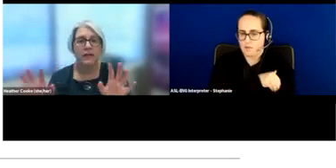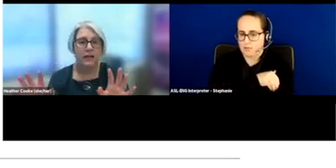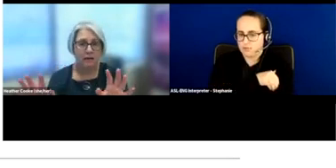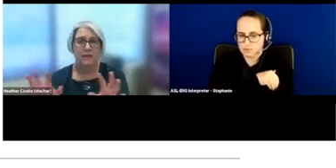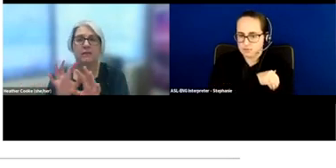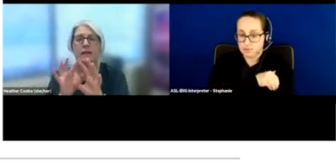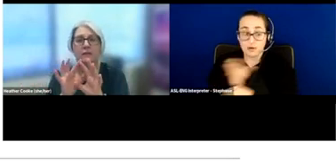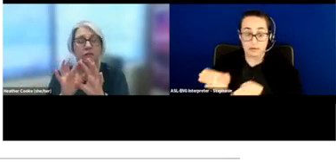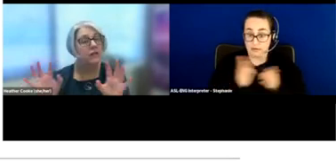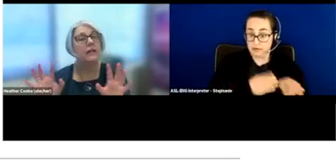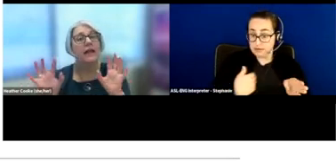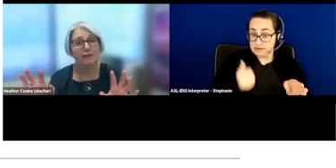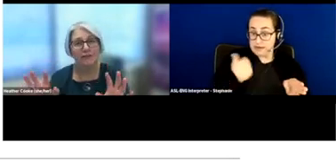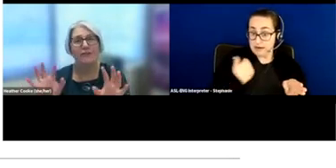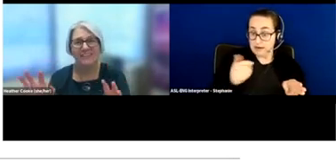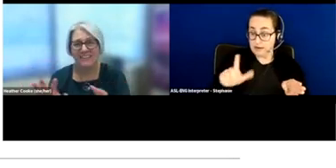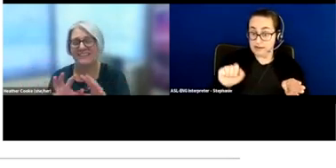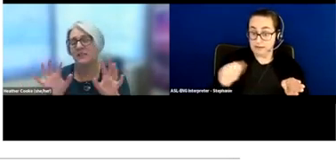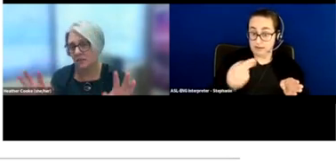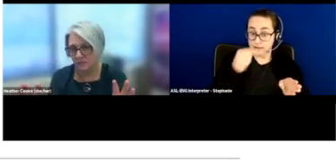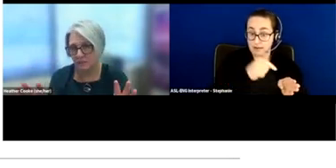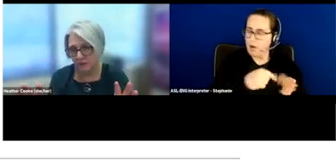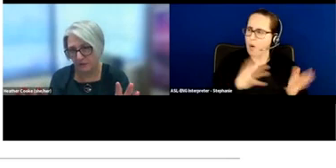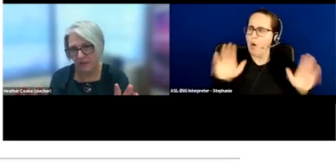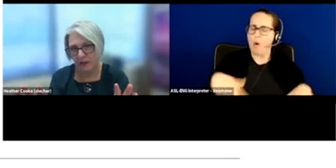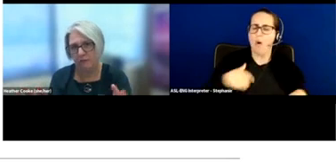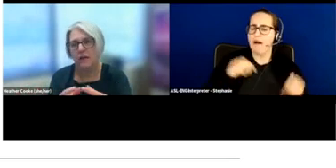know, very adamant that she could handle the residents to do